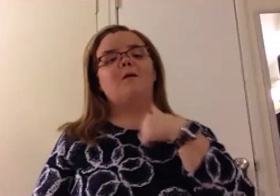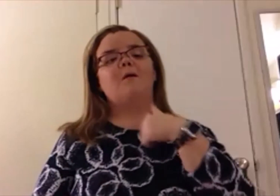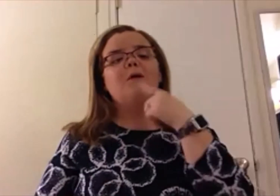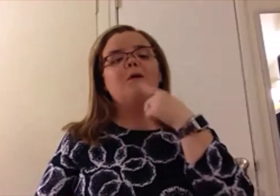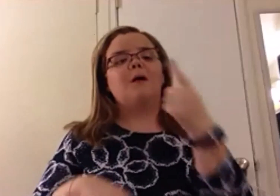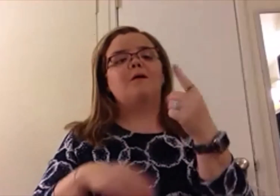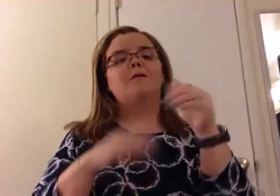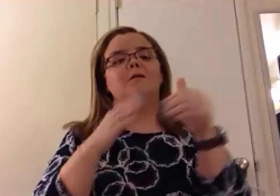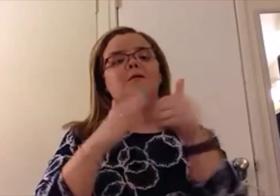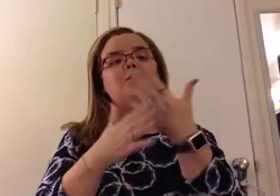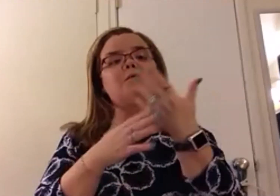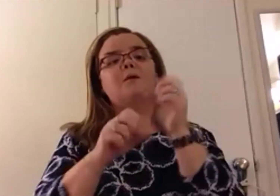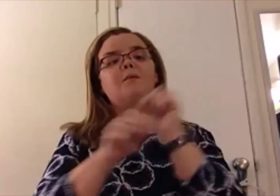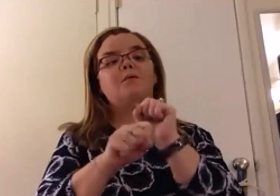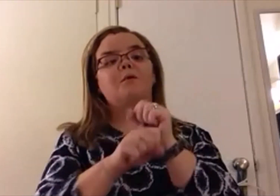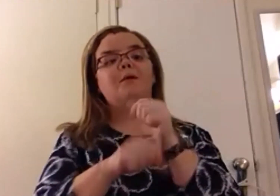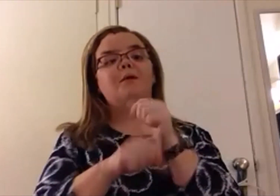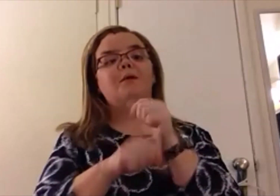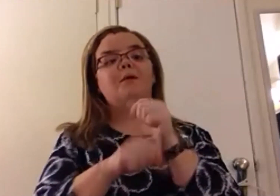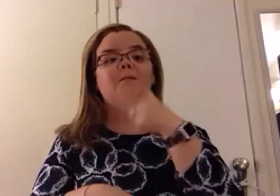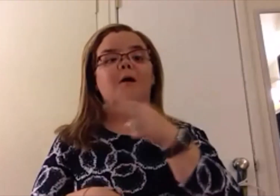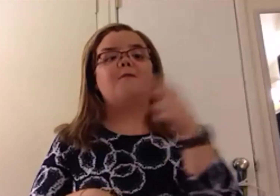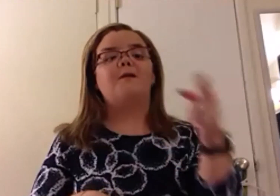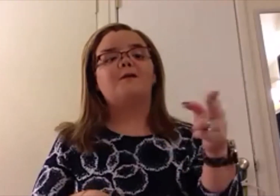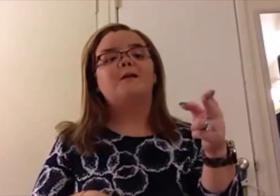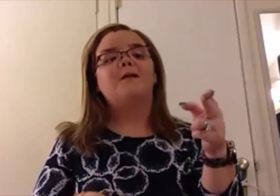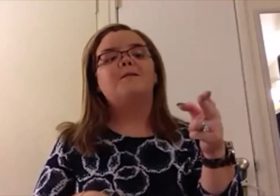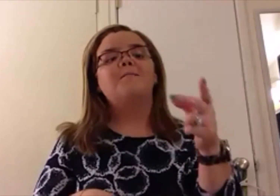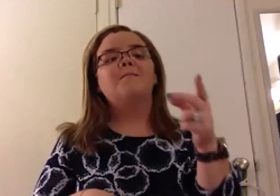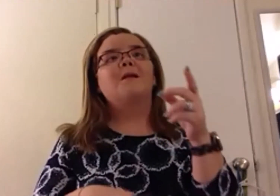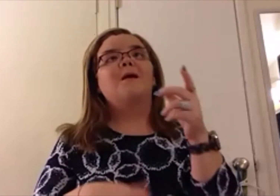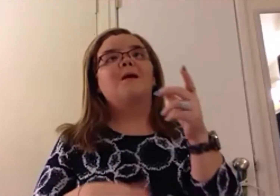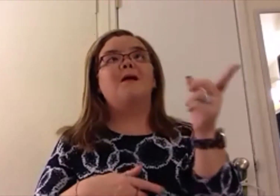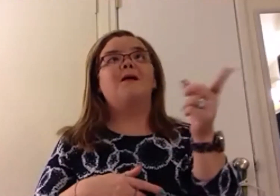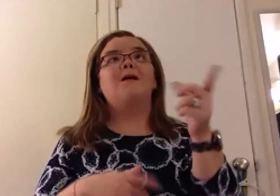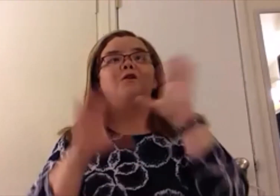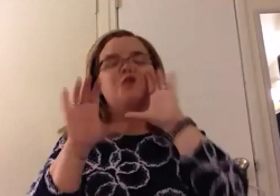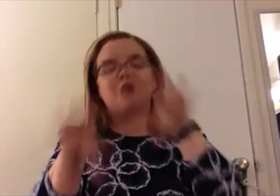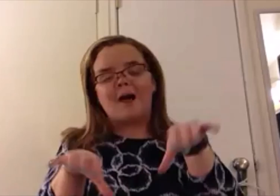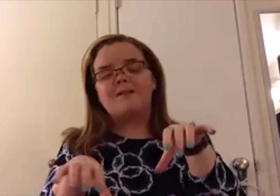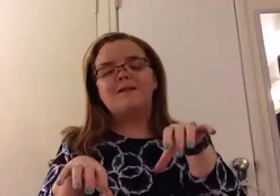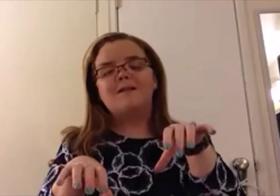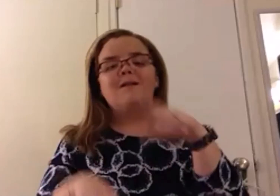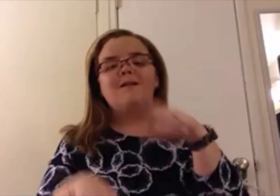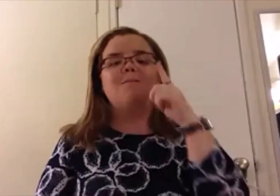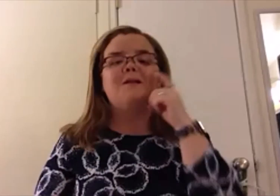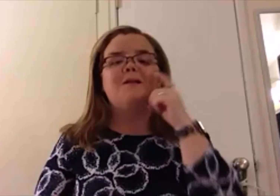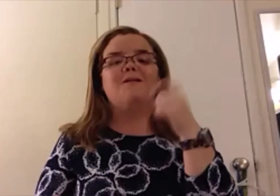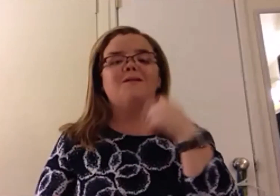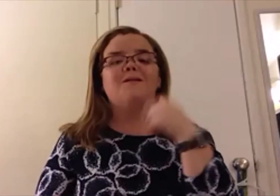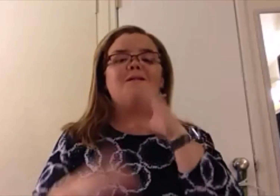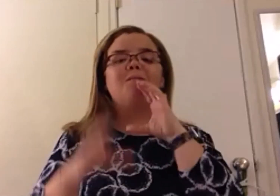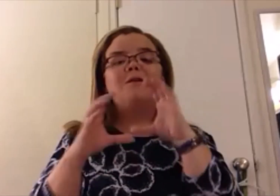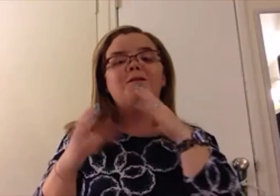i tell new employees that i'm hard of hearing they are shocked because i communicate so